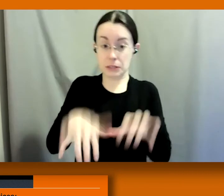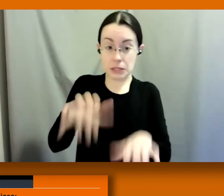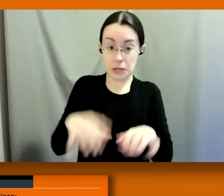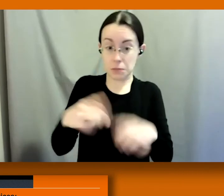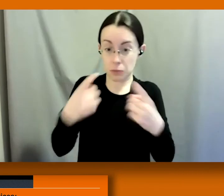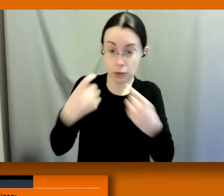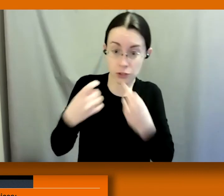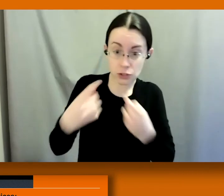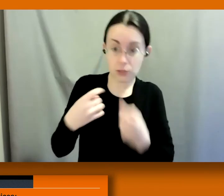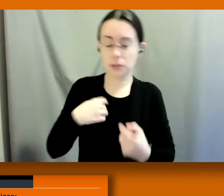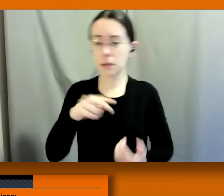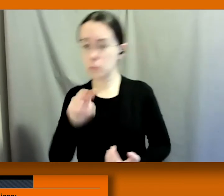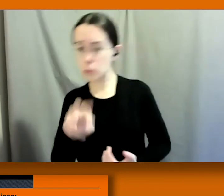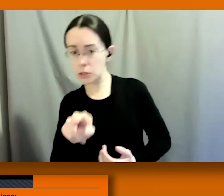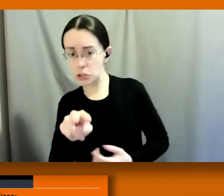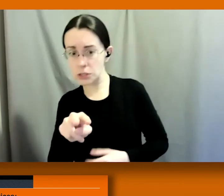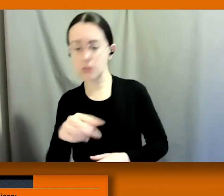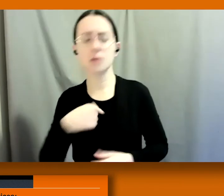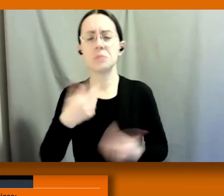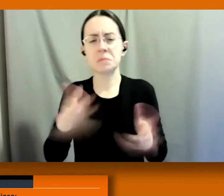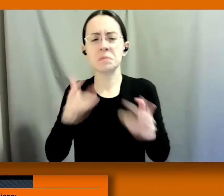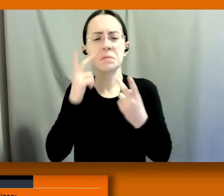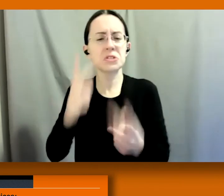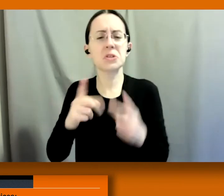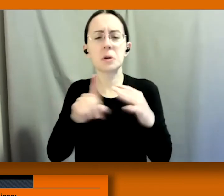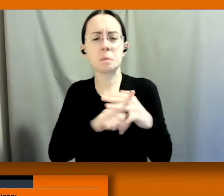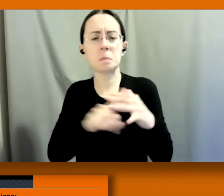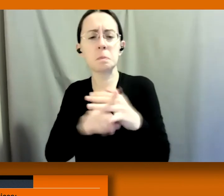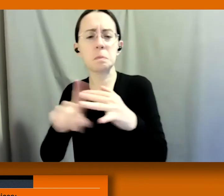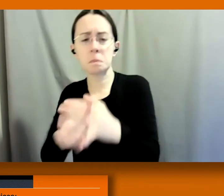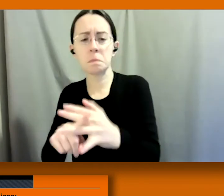We did have a few come in throughout your presentation.